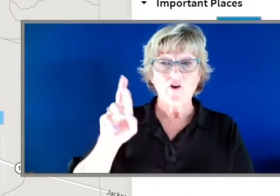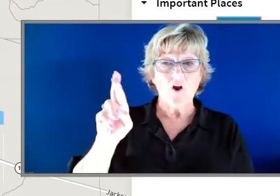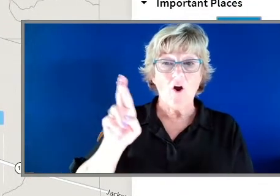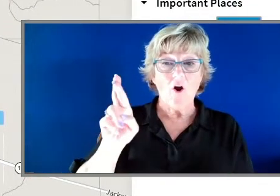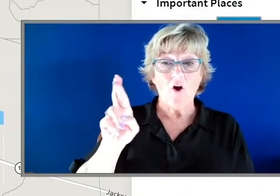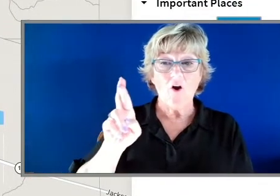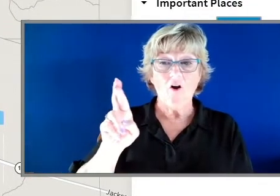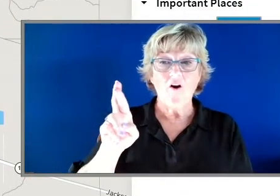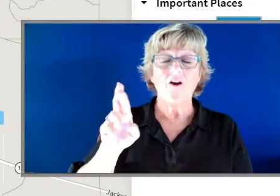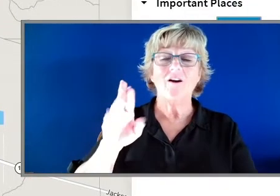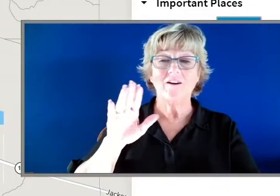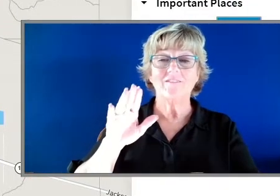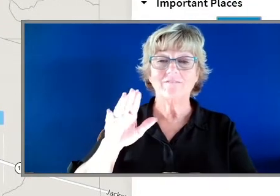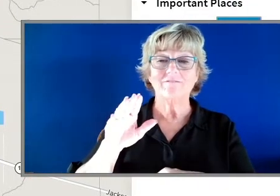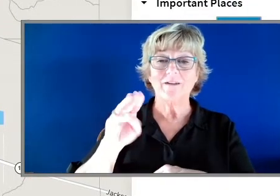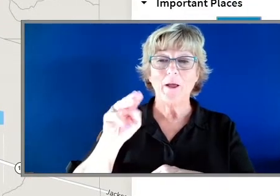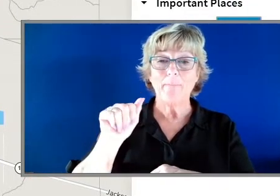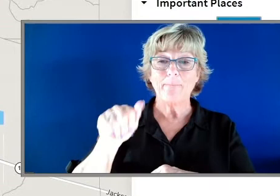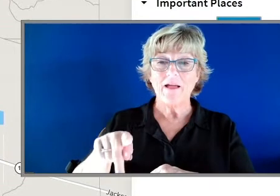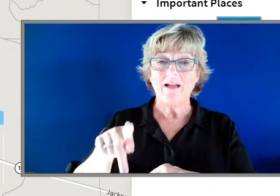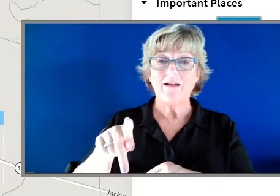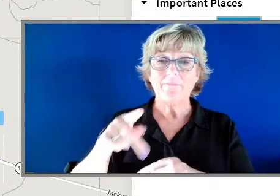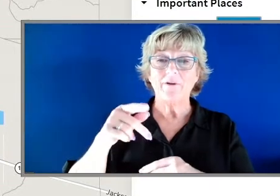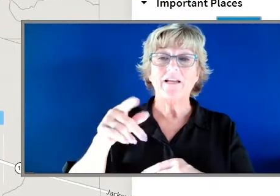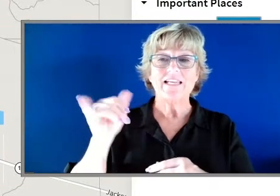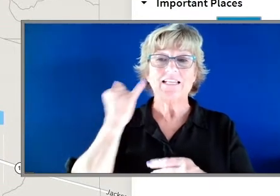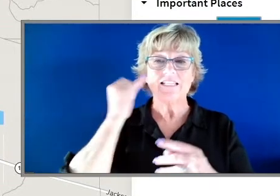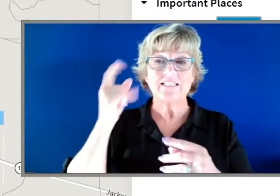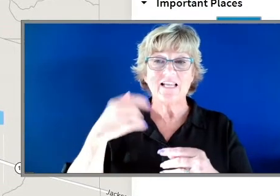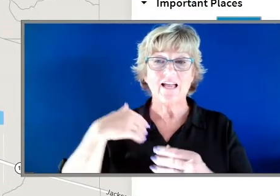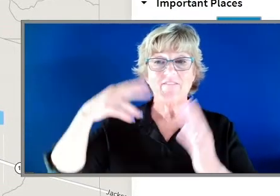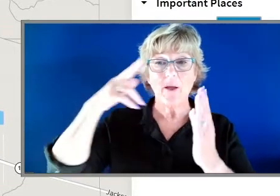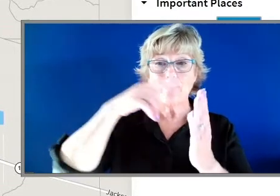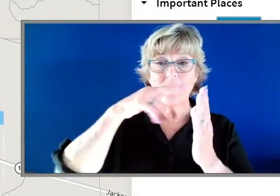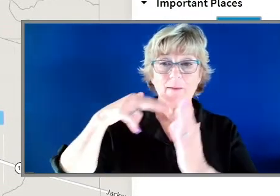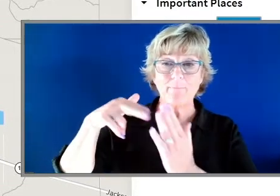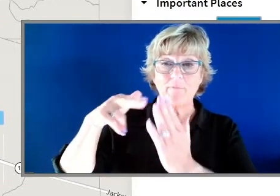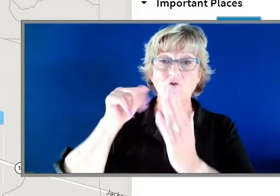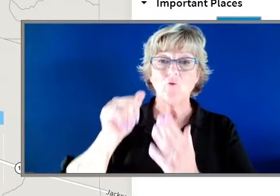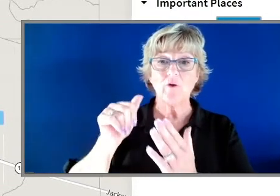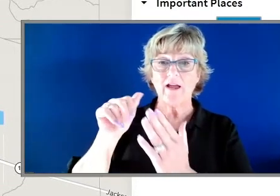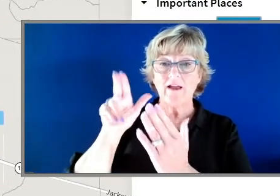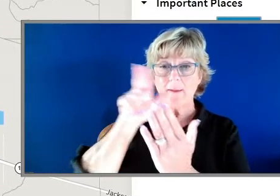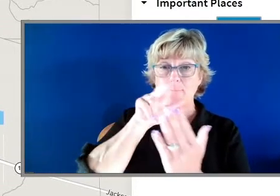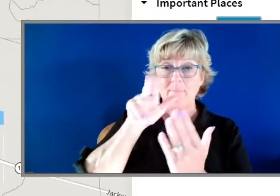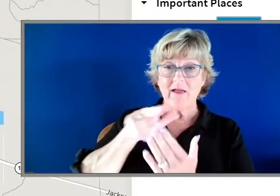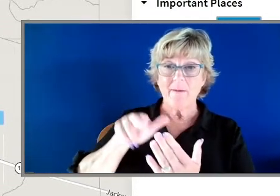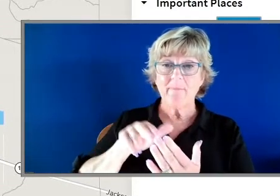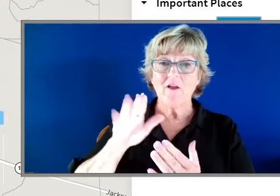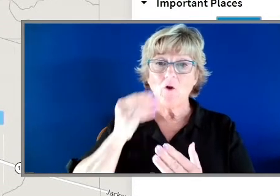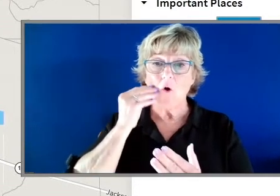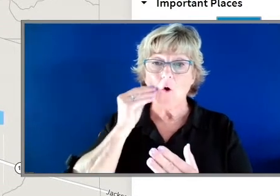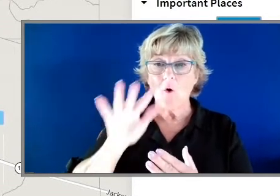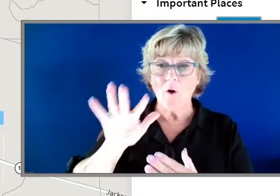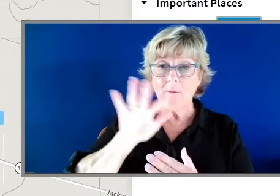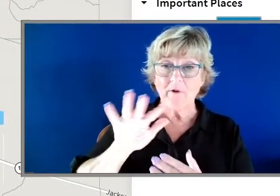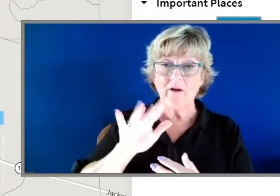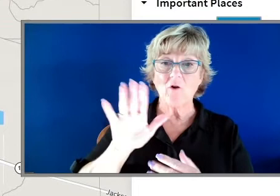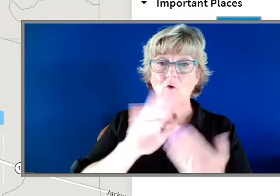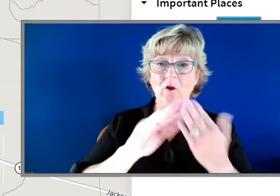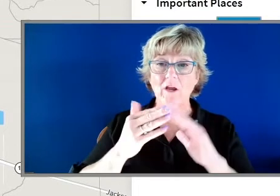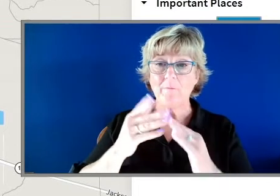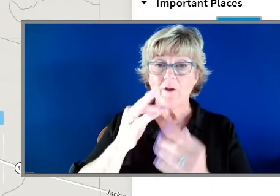Studio: The district our online mapping tool is a simple online paintbrush tool that allows you to paint your neighborhood your